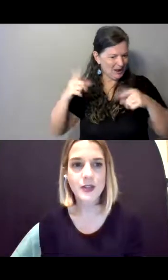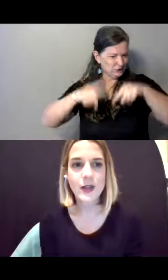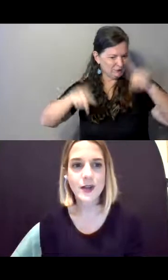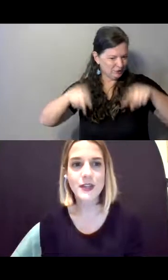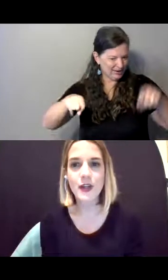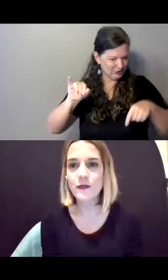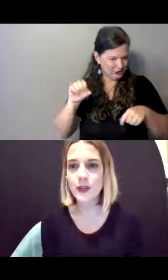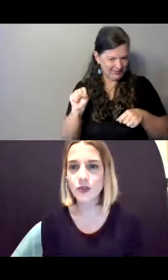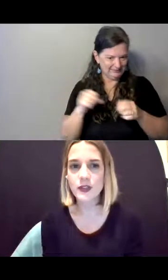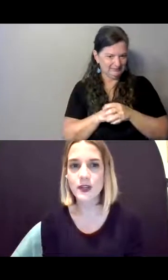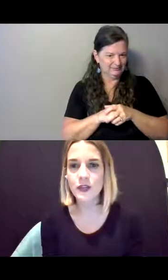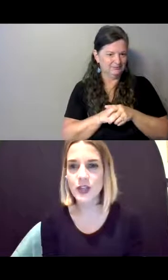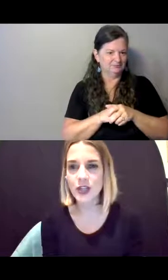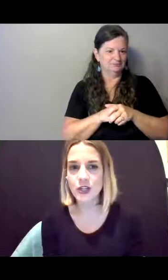So, here's another visual of differentiated instruction